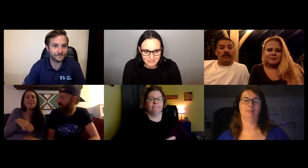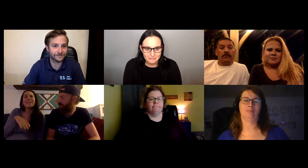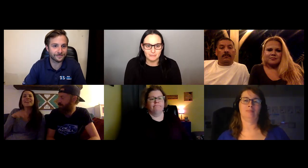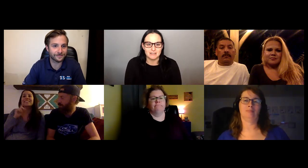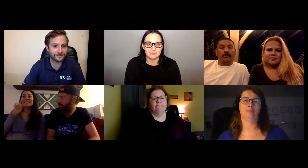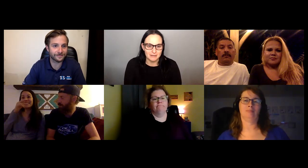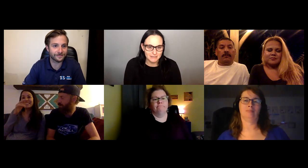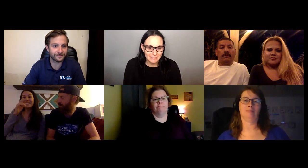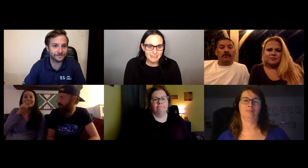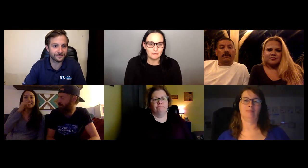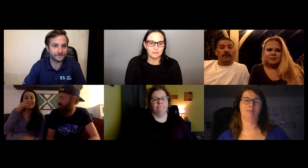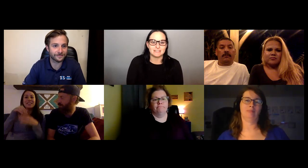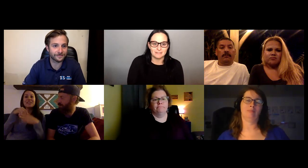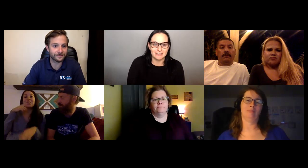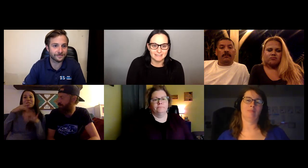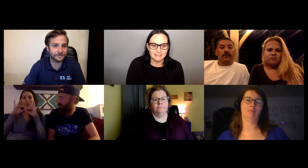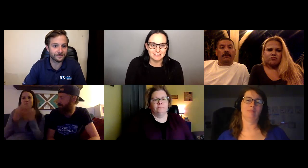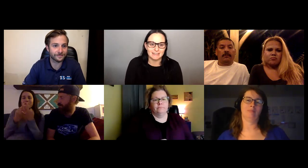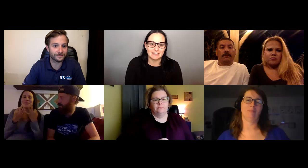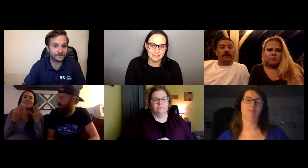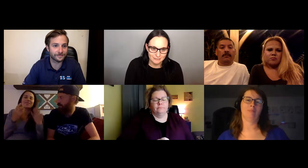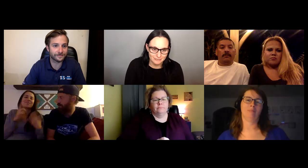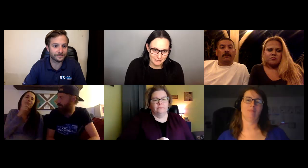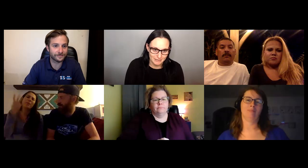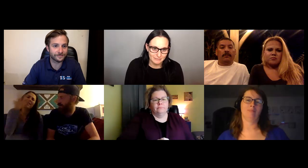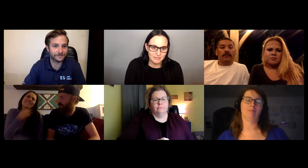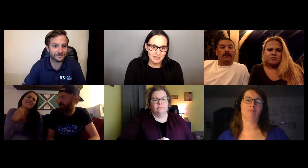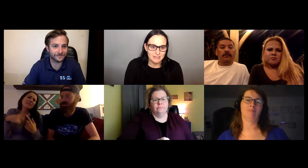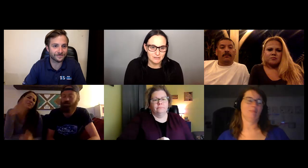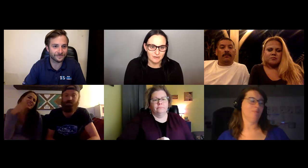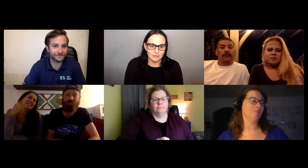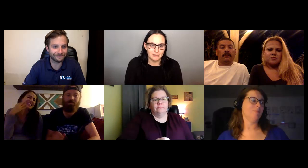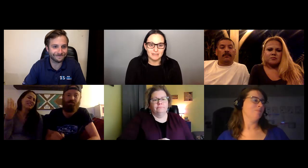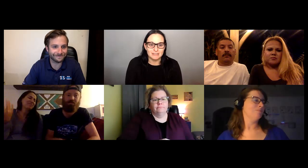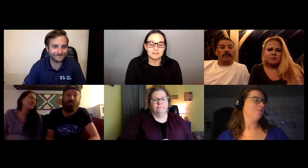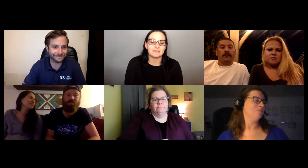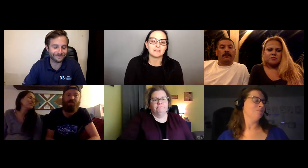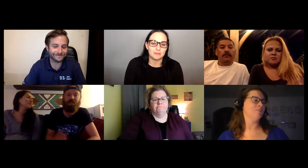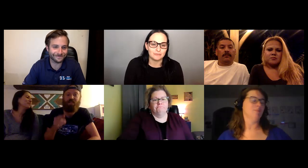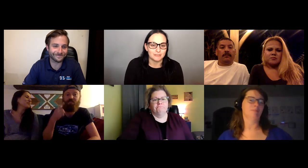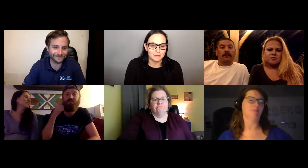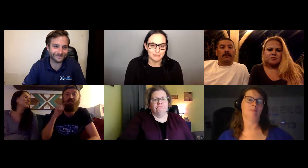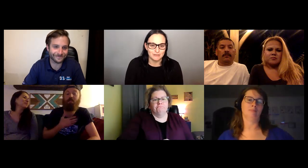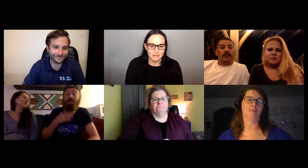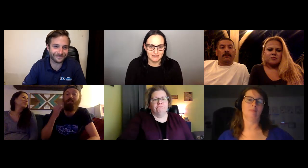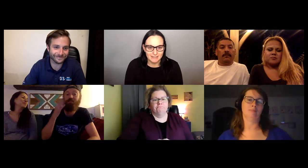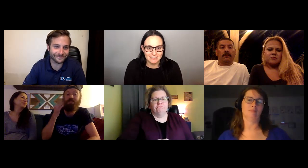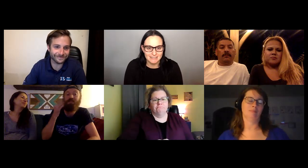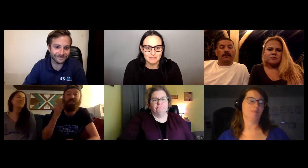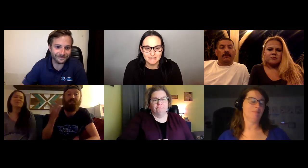from a deaf family with deaf kids in a hearing family so i mean it's definitely a beautiful